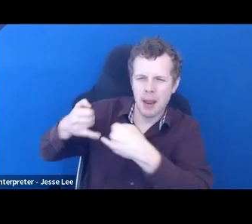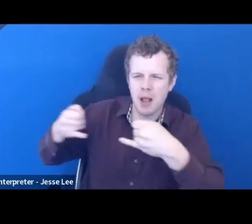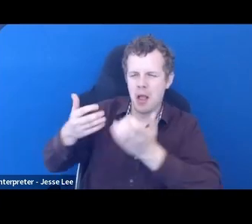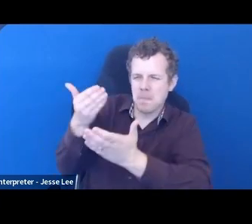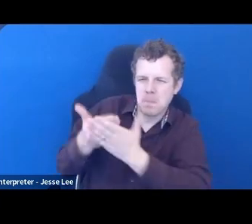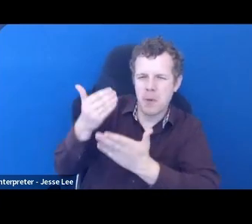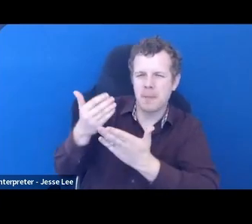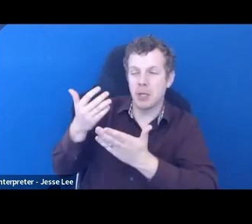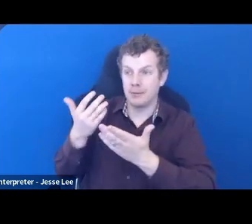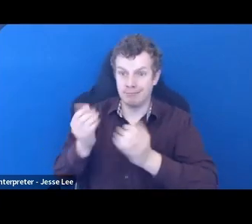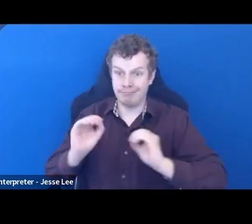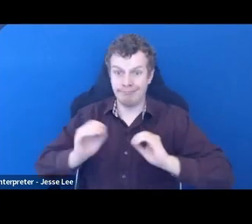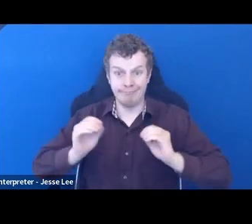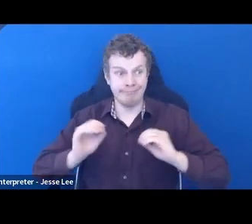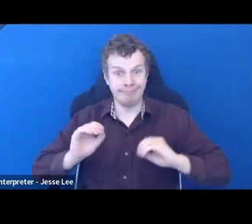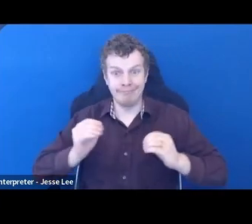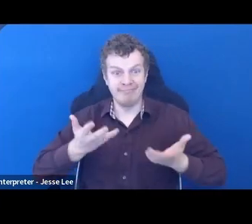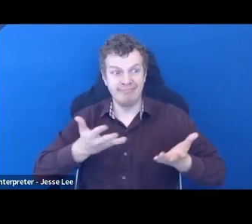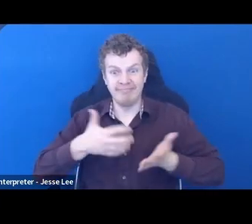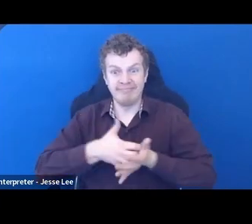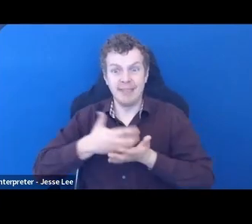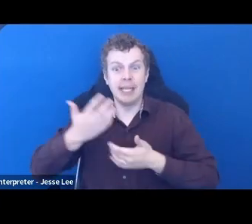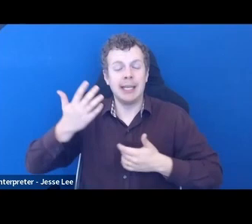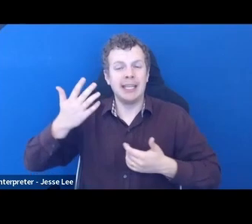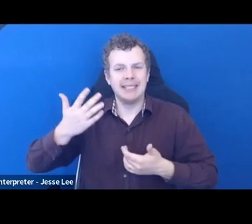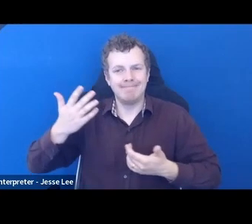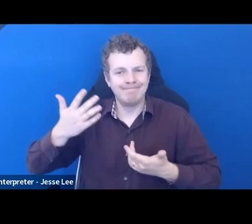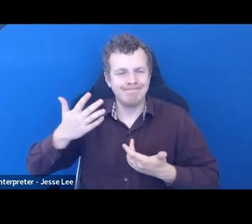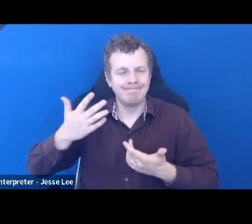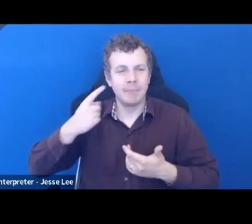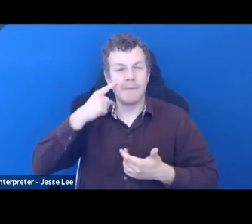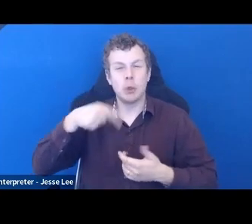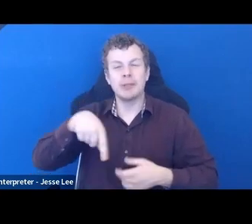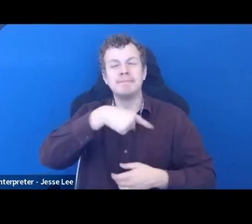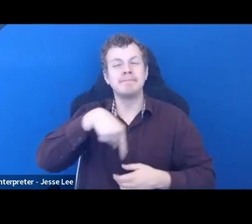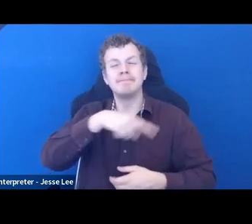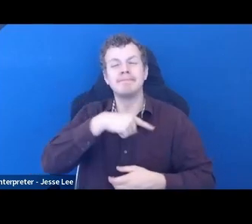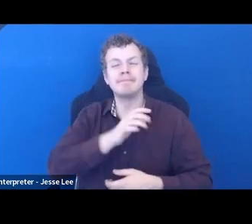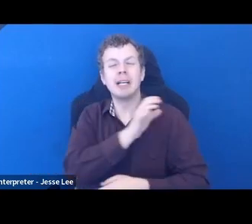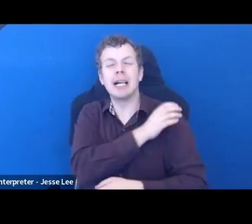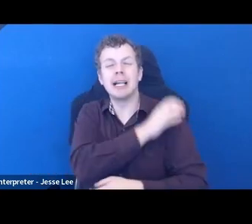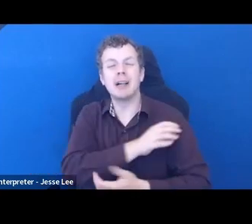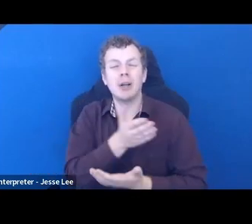So we really don't' have that guidance in the clinical documentation and in the literature.